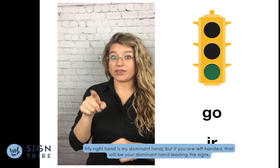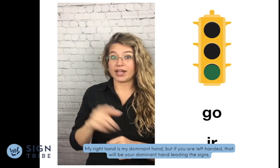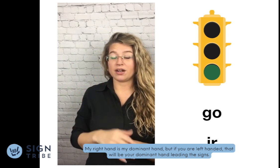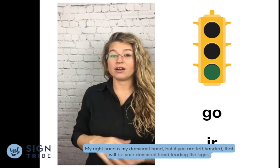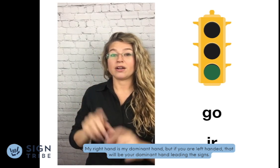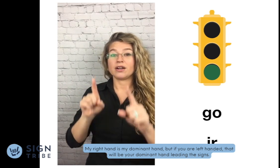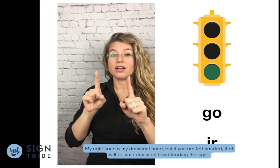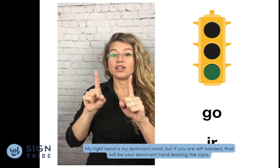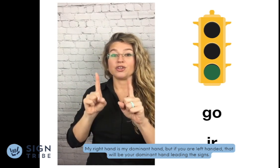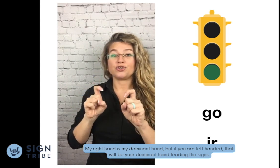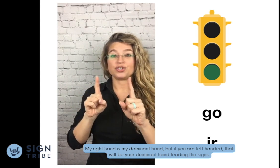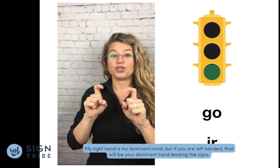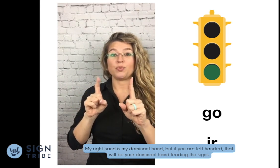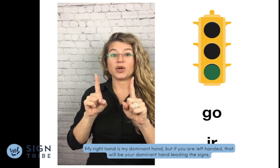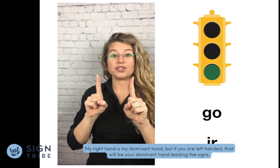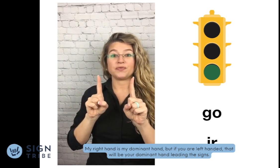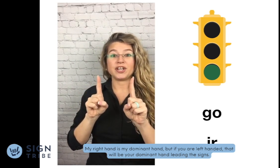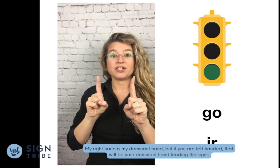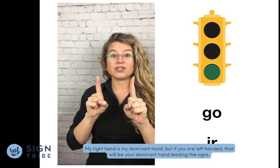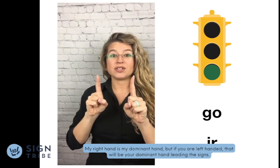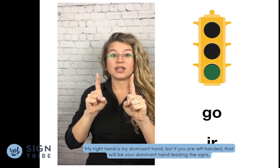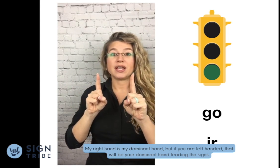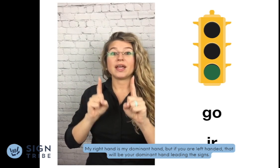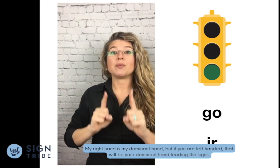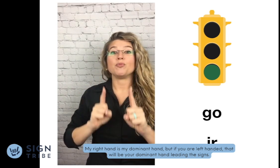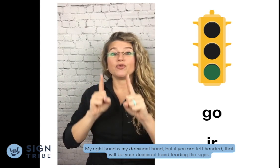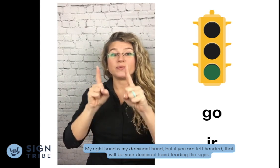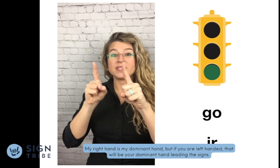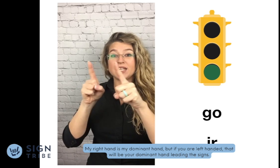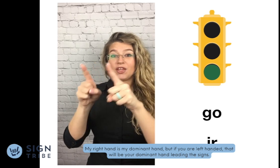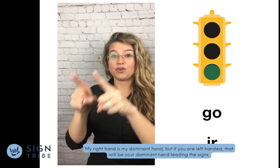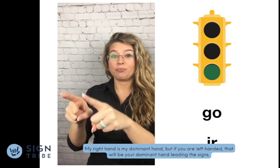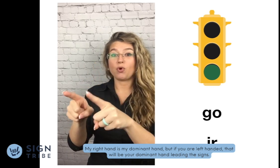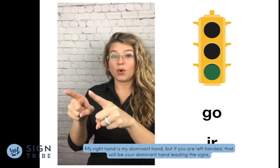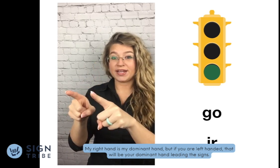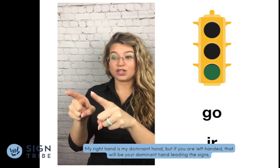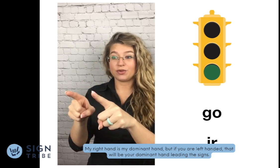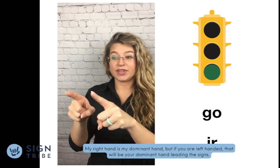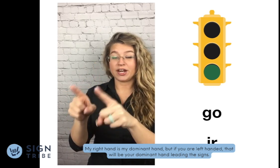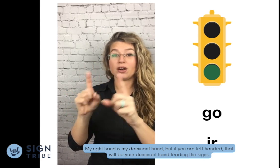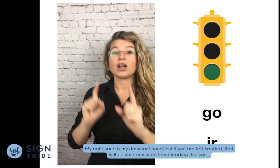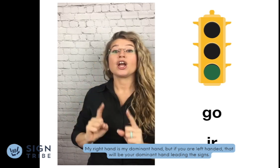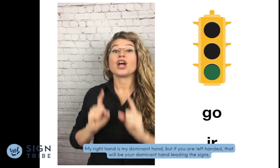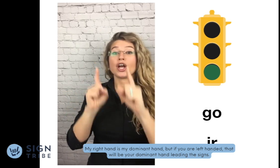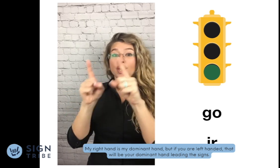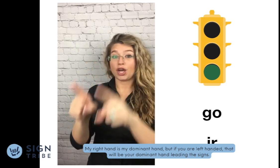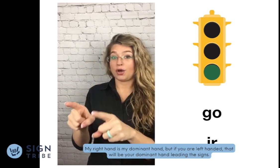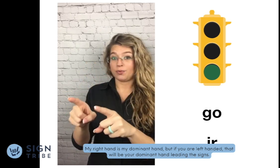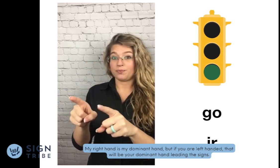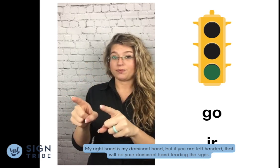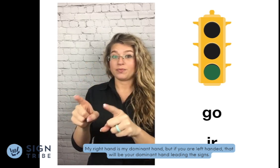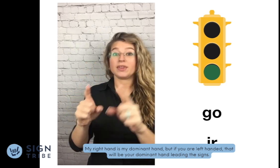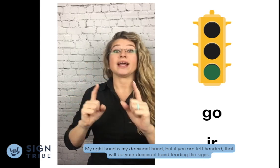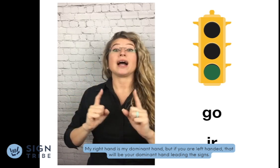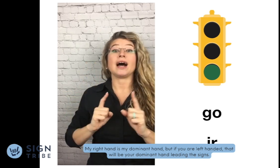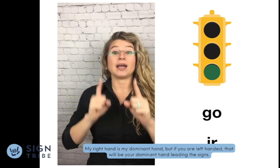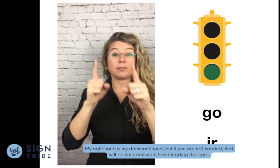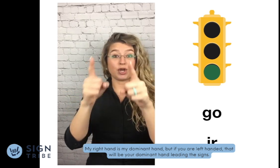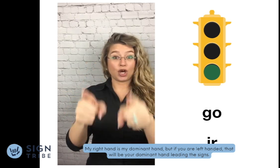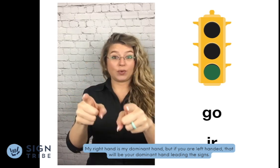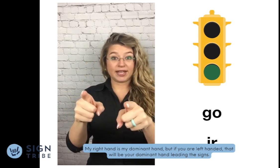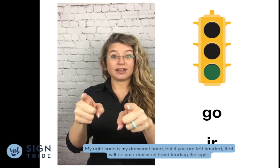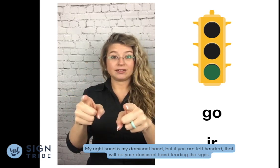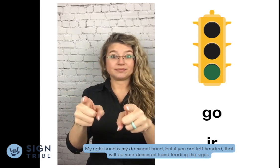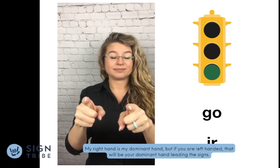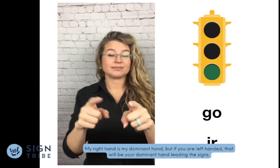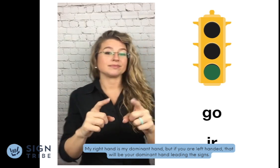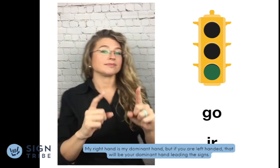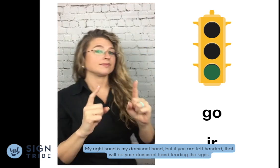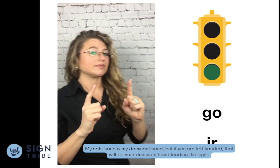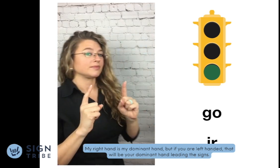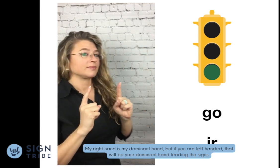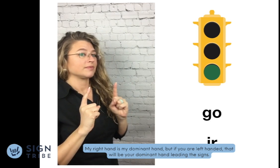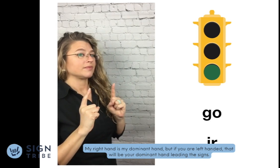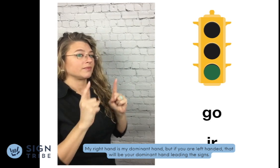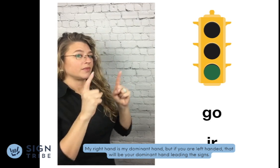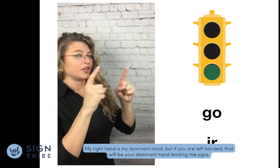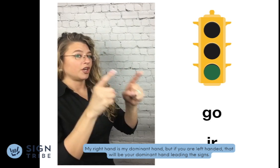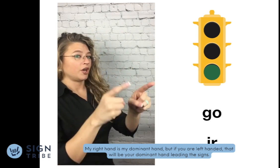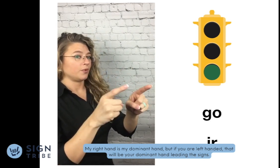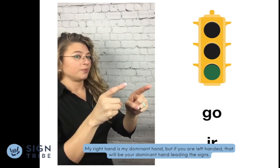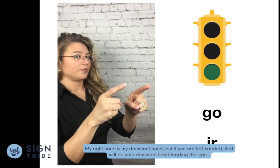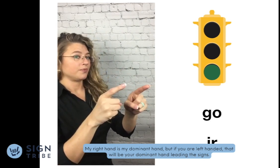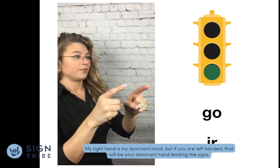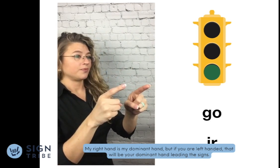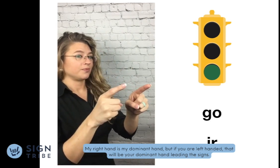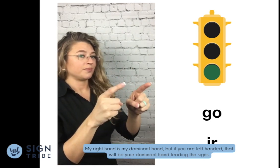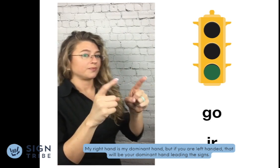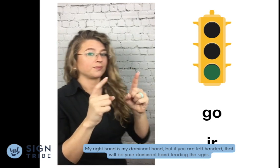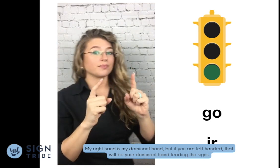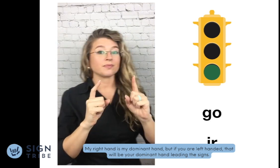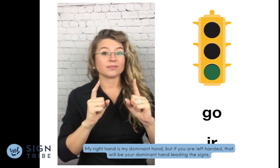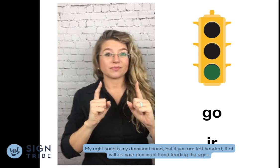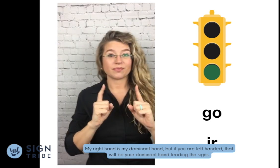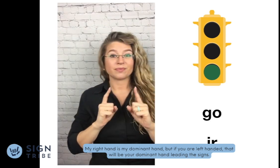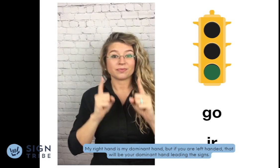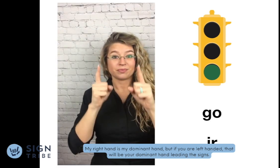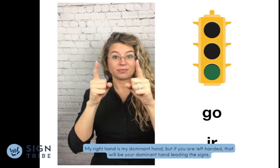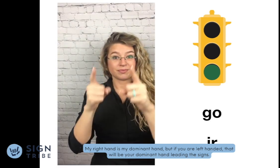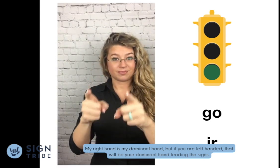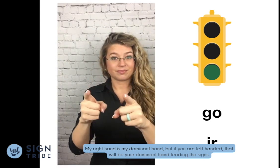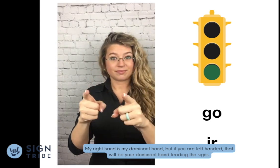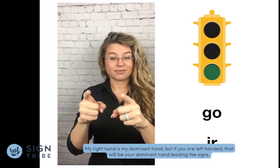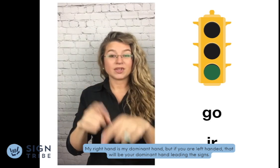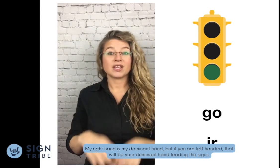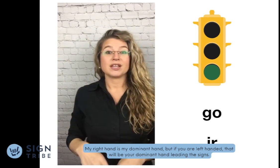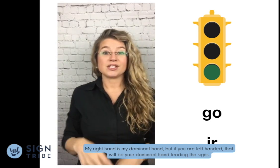there, use your two pointer and move them together and point over there. Go, like I'm going. Go.